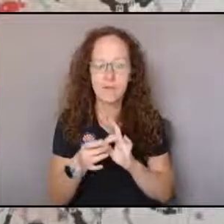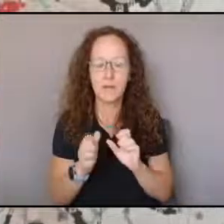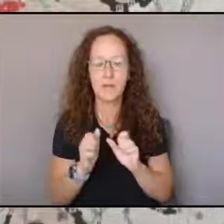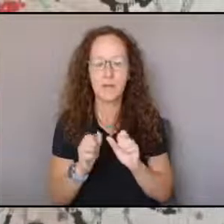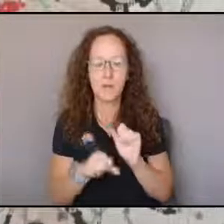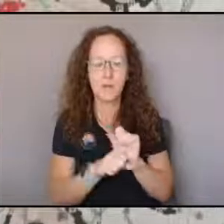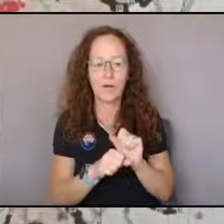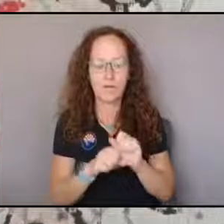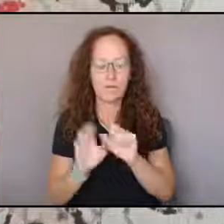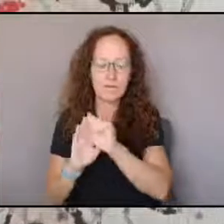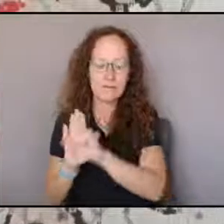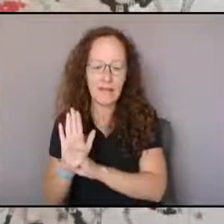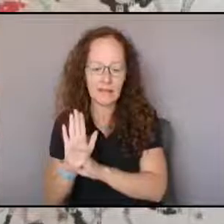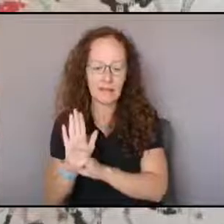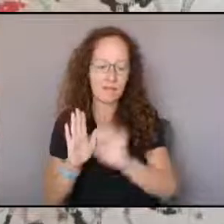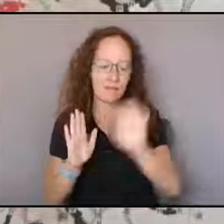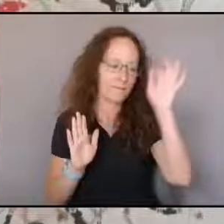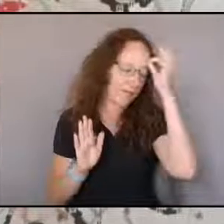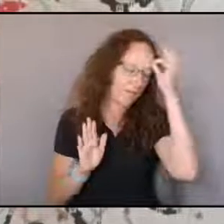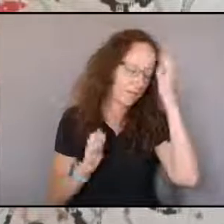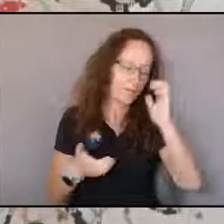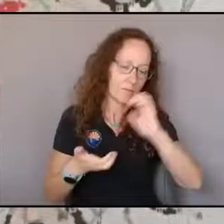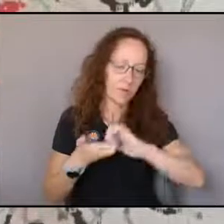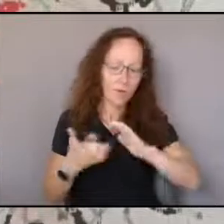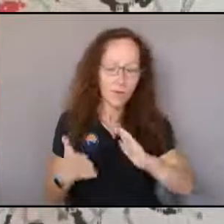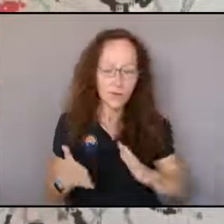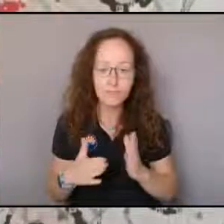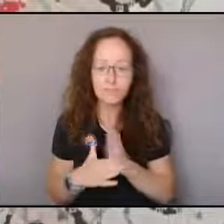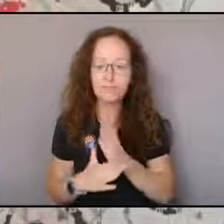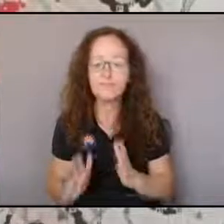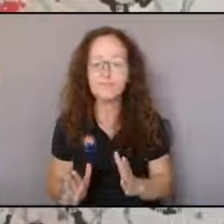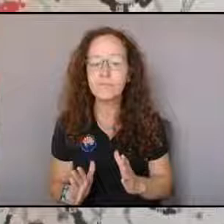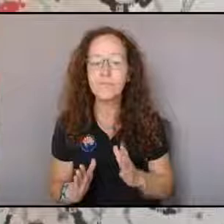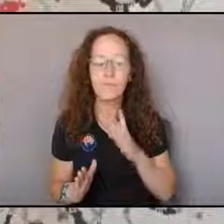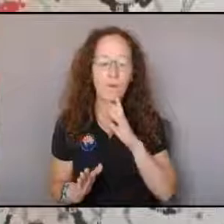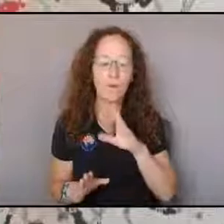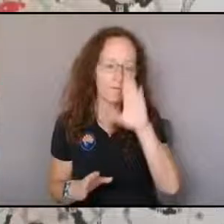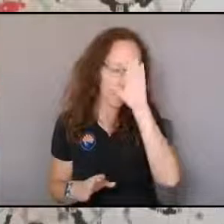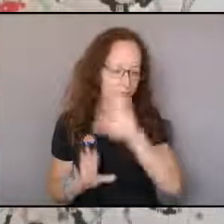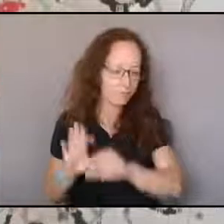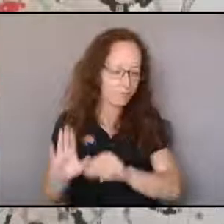AND FEDERAL PARTNERS. NOT ONLY IN FIRE SUPPRESSION AND -- BUT ALSO IN